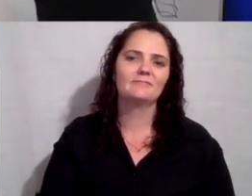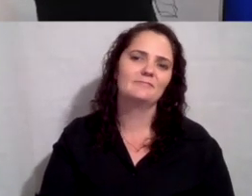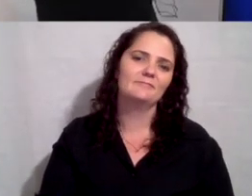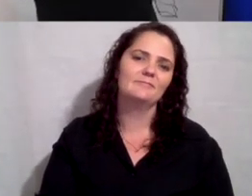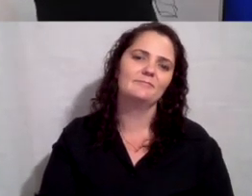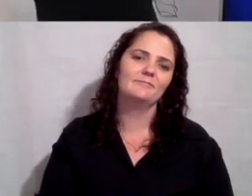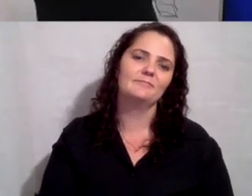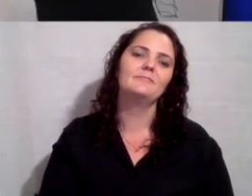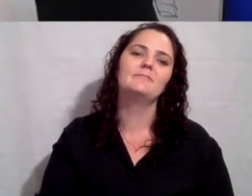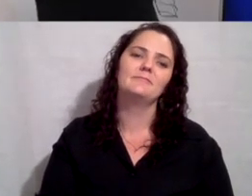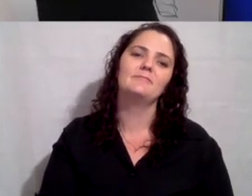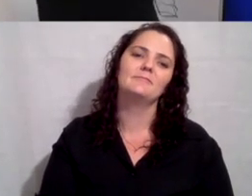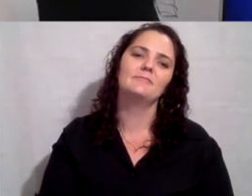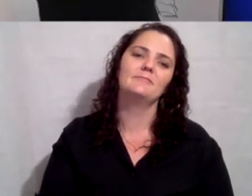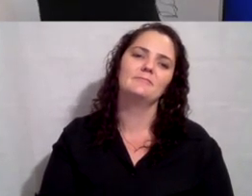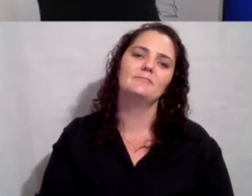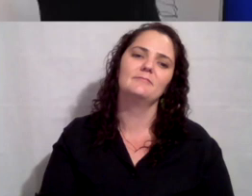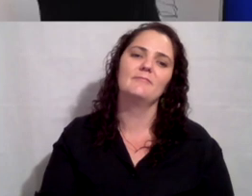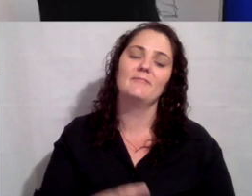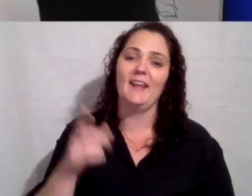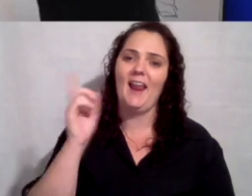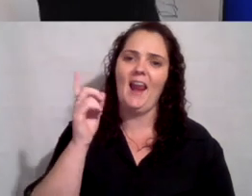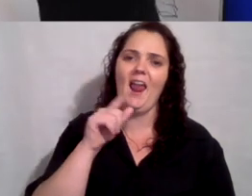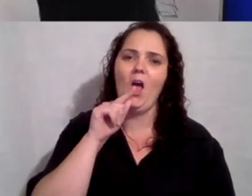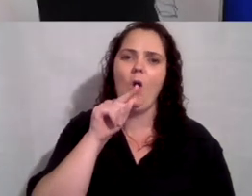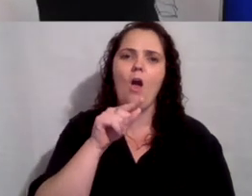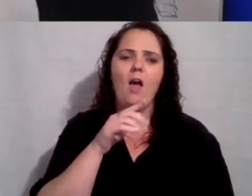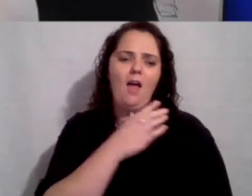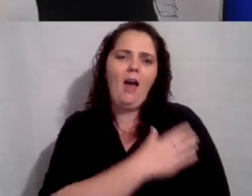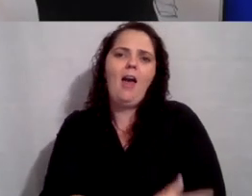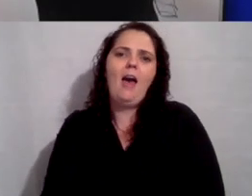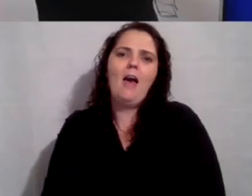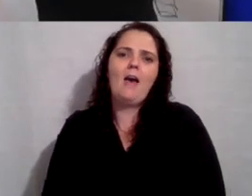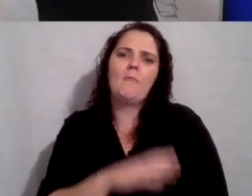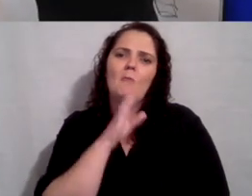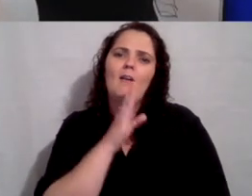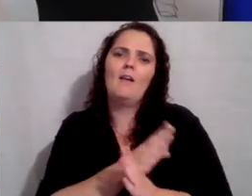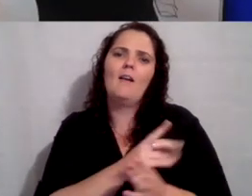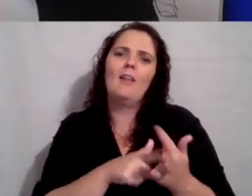Now for me, it's also Rachel covering up more of her leg too, that arm hangs down